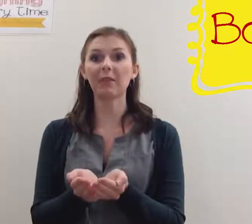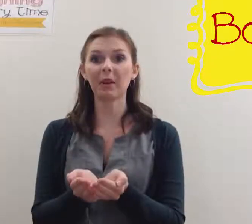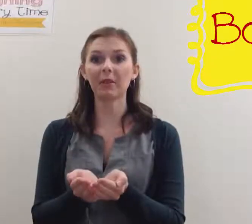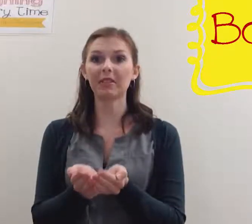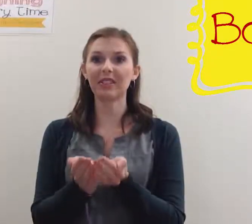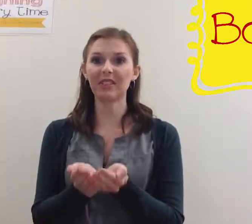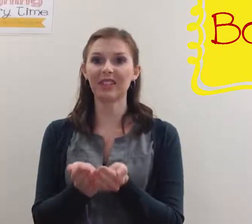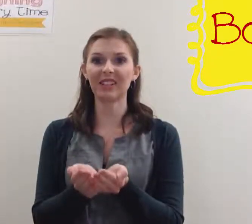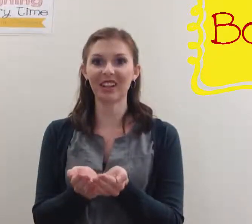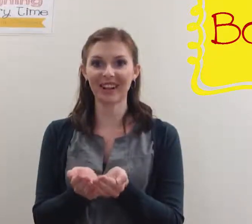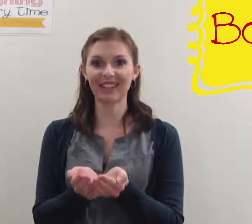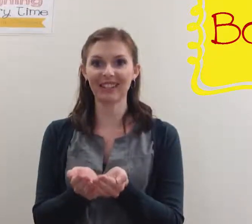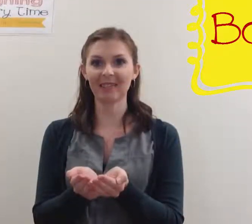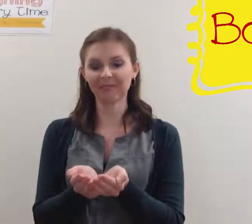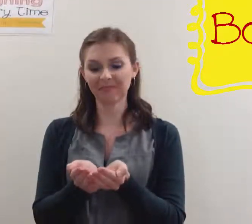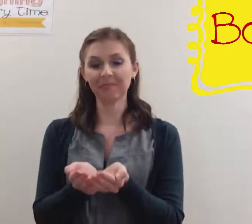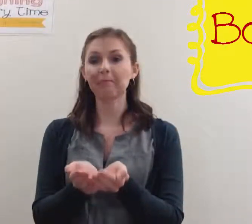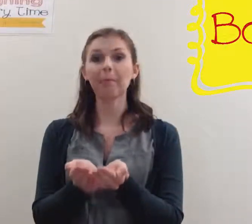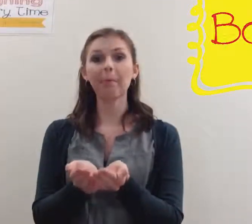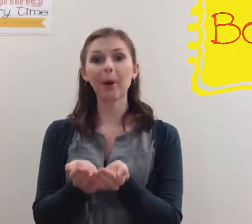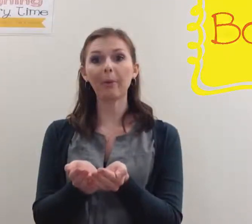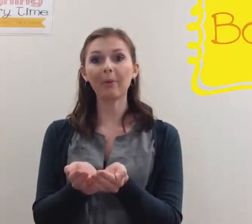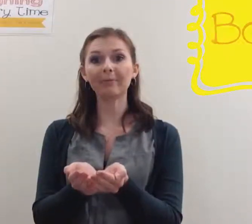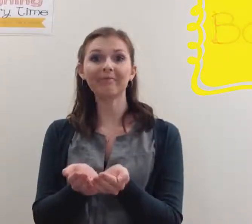of a boat using your hands. BOAT.